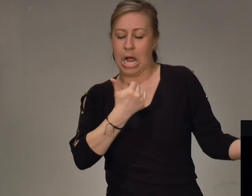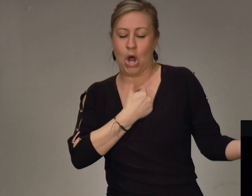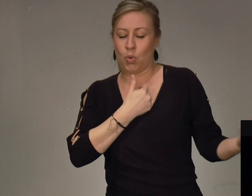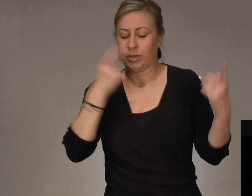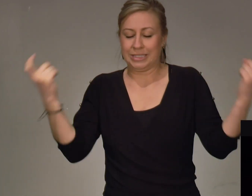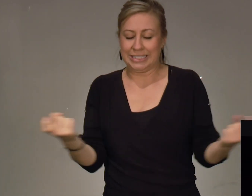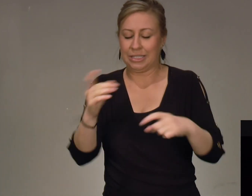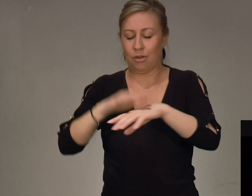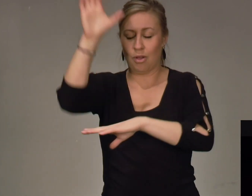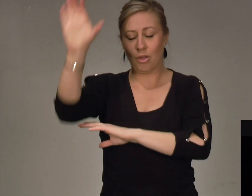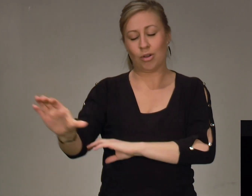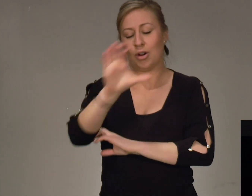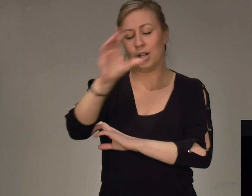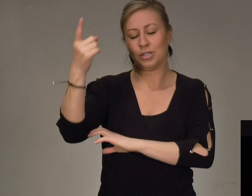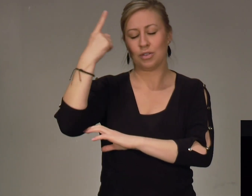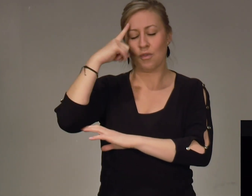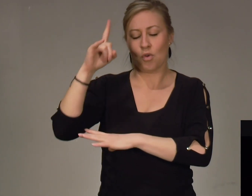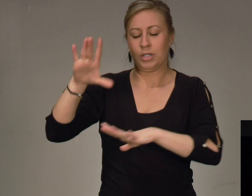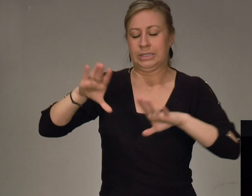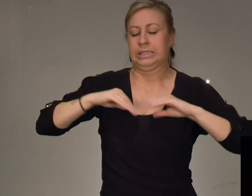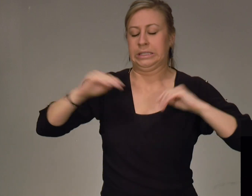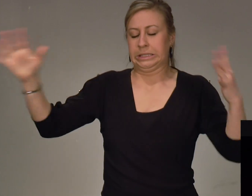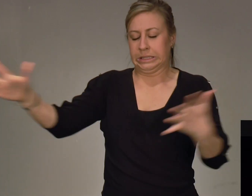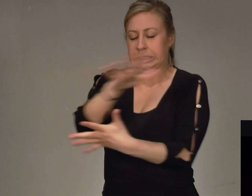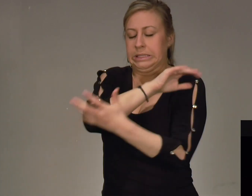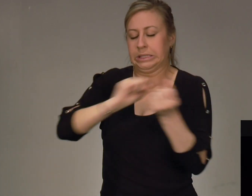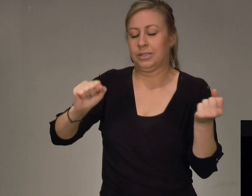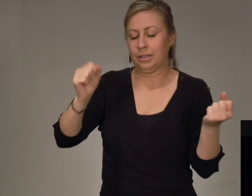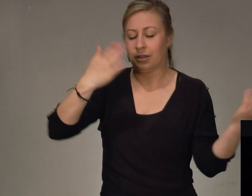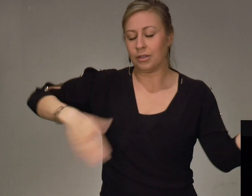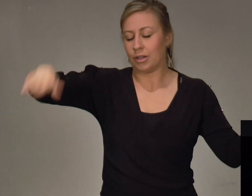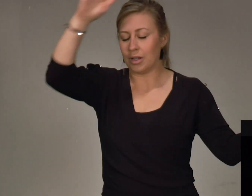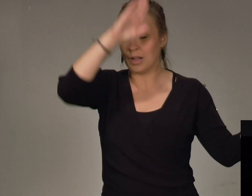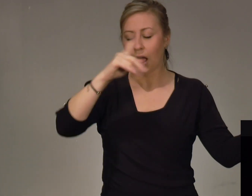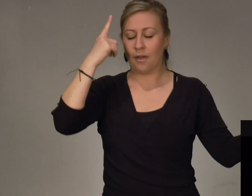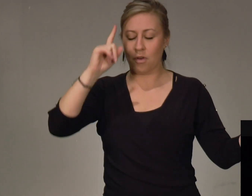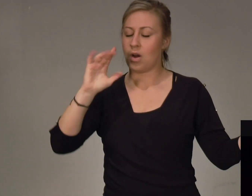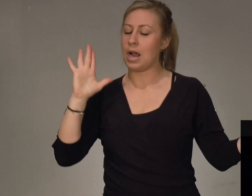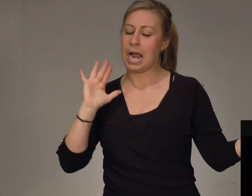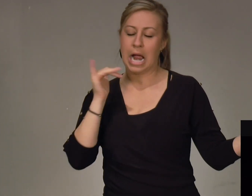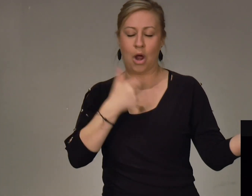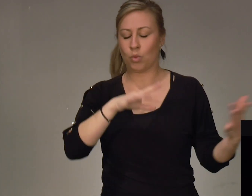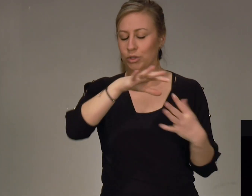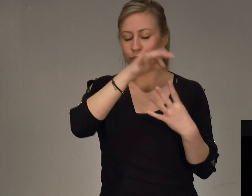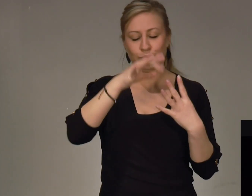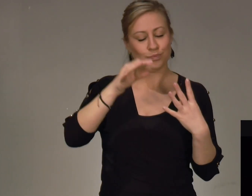God's wrath for our unrighteous choices. Thank You for Your sacrifice and for